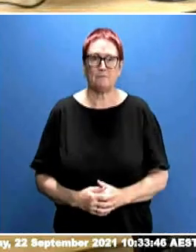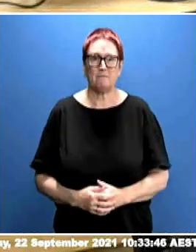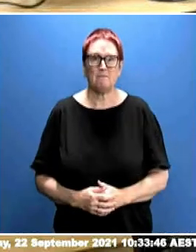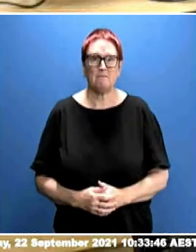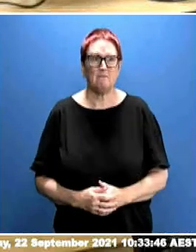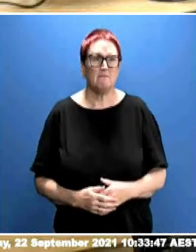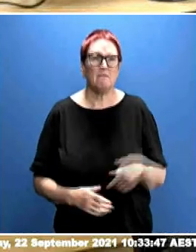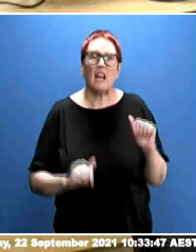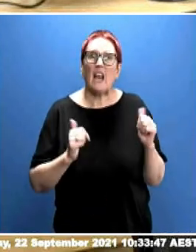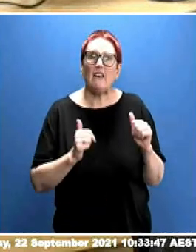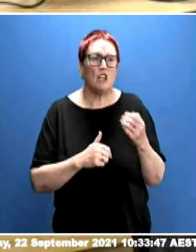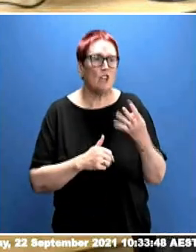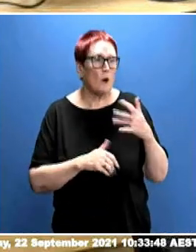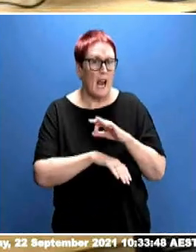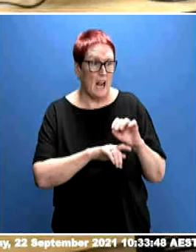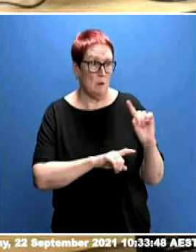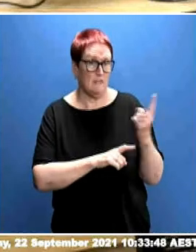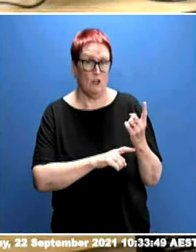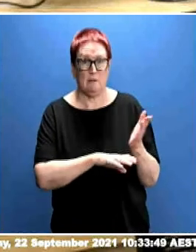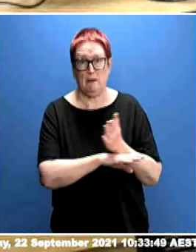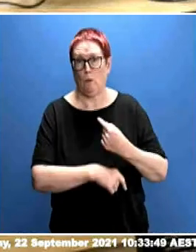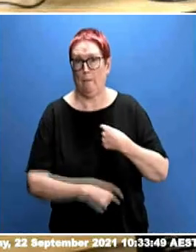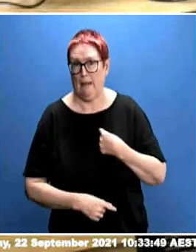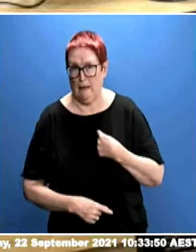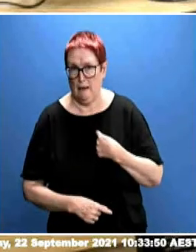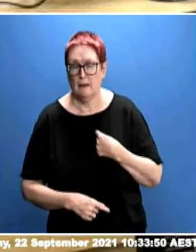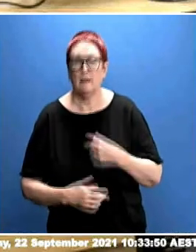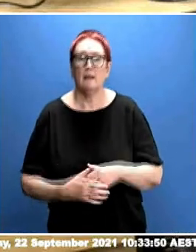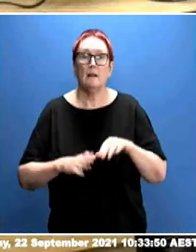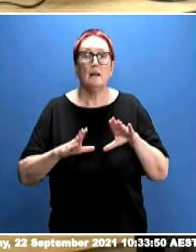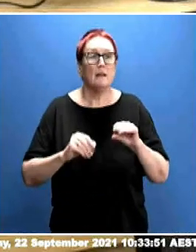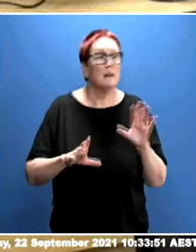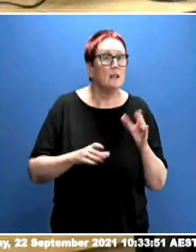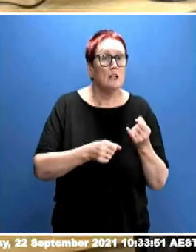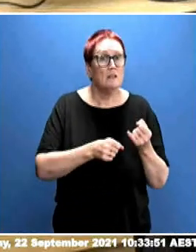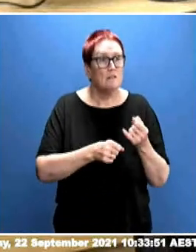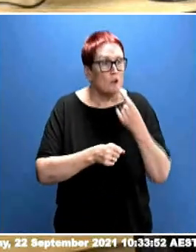completed the 48 hours first and then, they said that I had to actually do it.